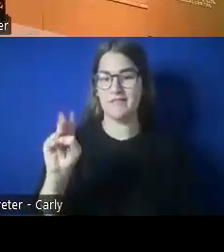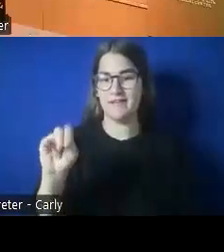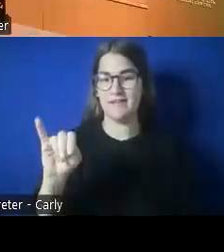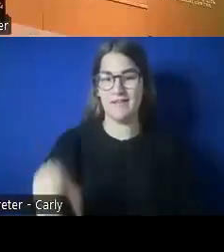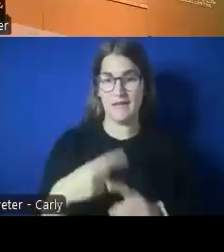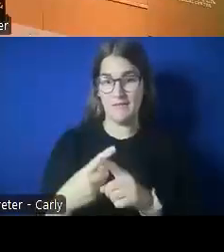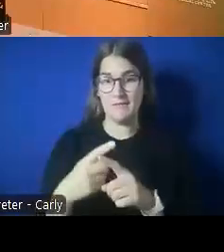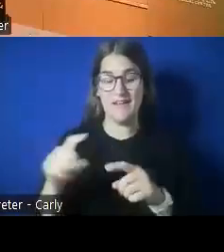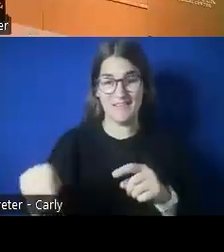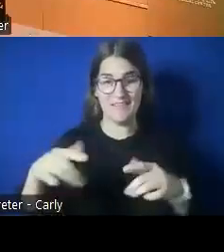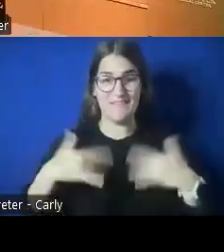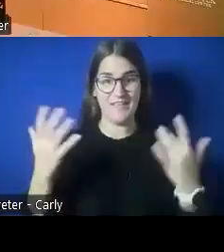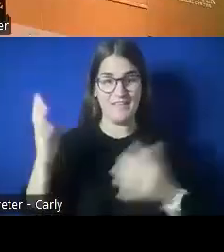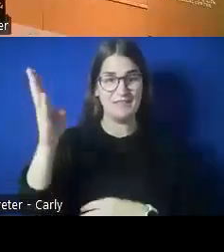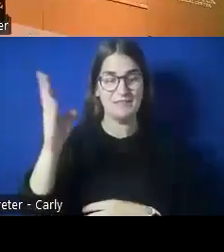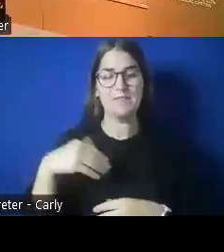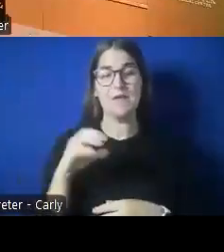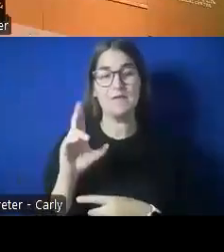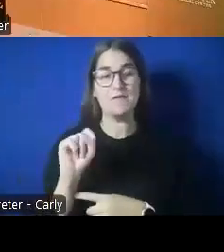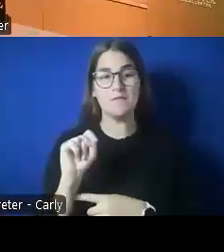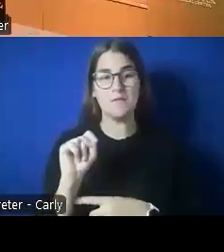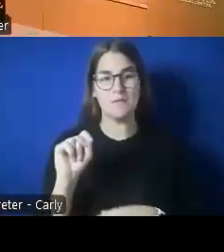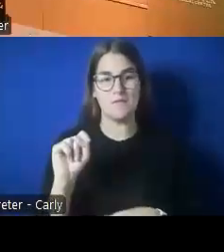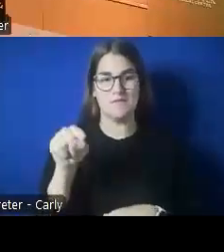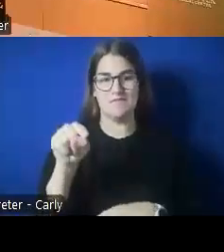domestic violence awareness month we wanted to have the opportunity to kind of tell the